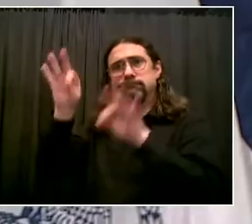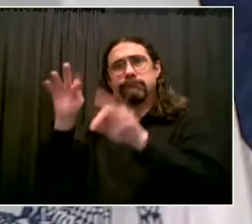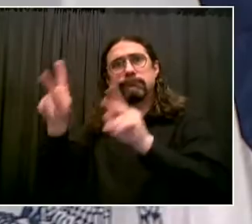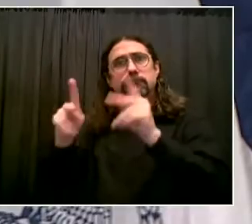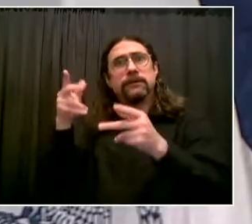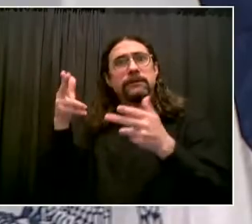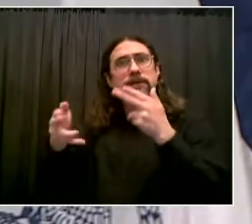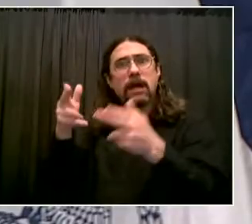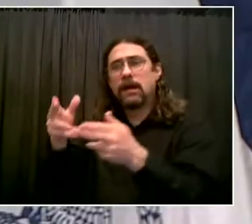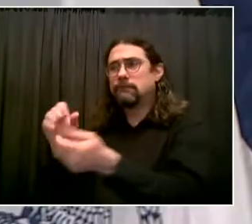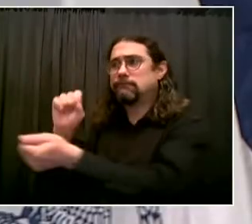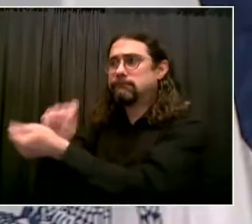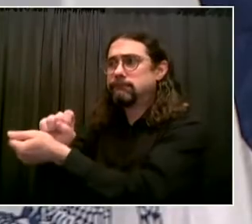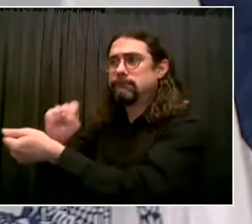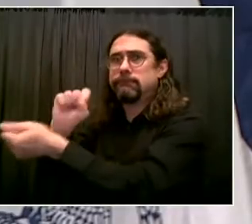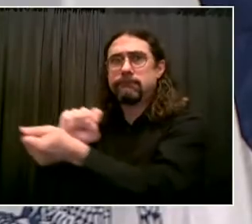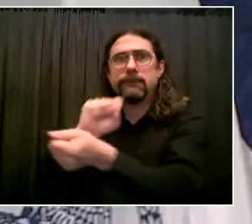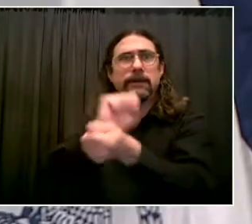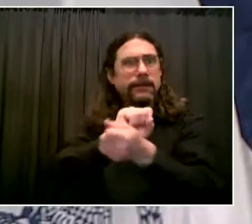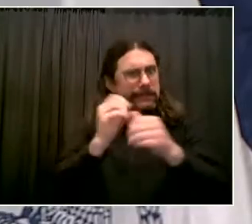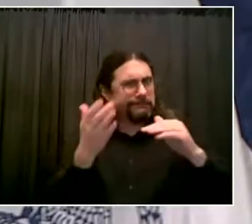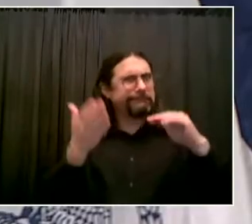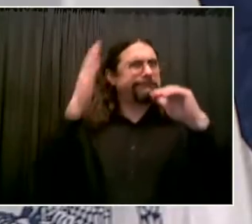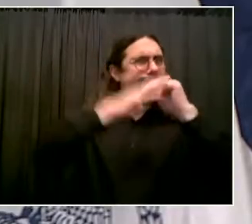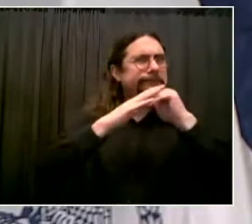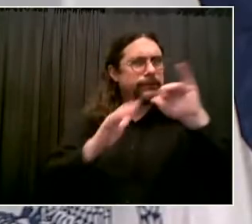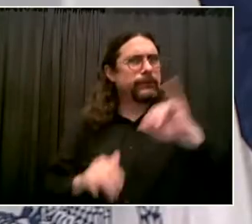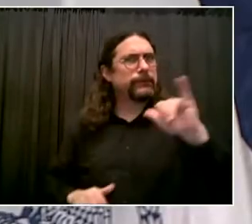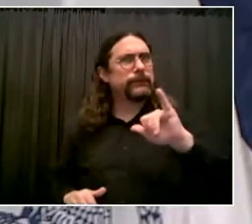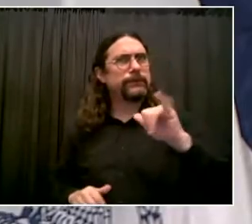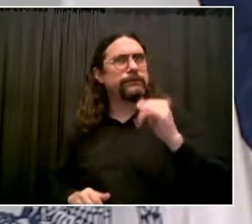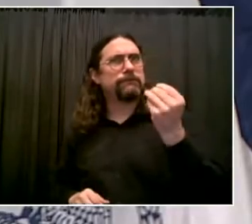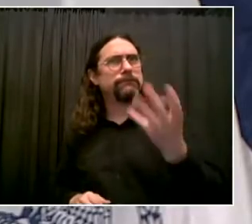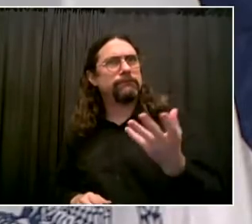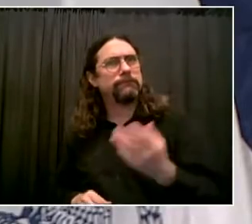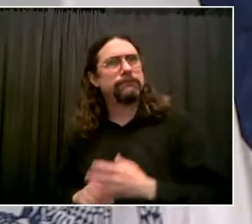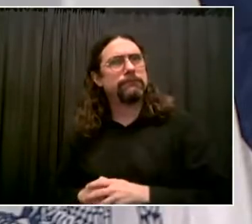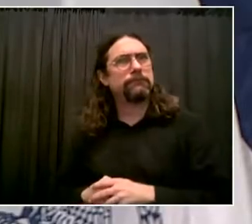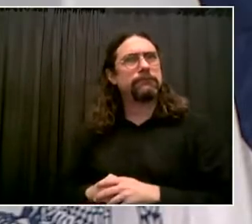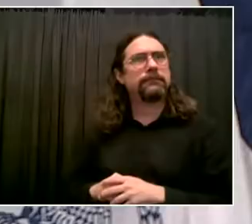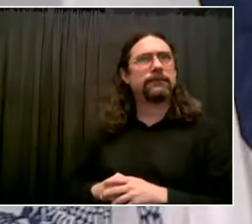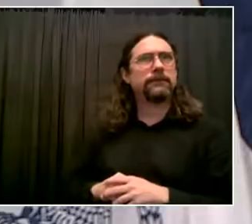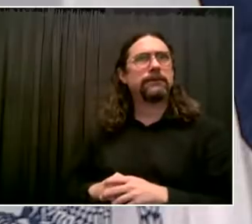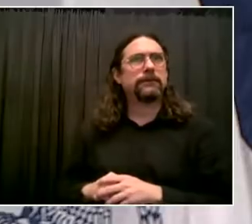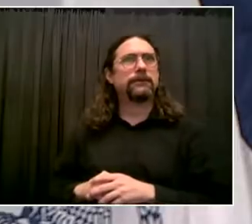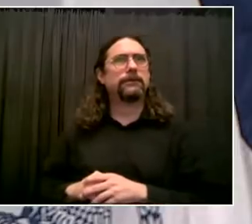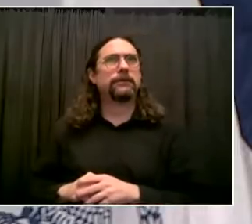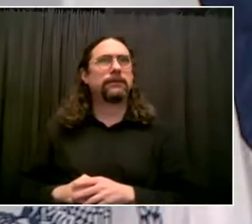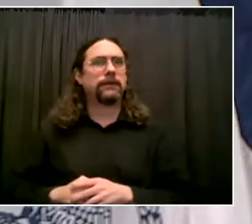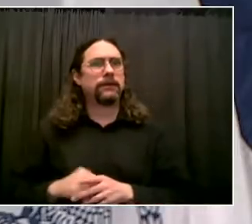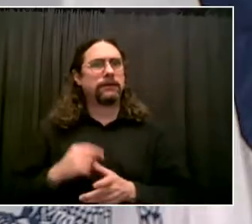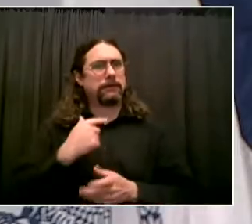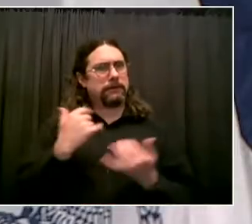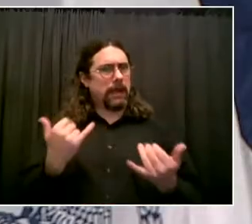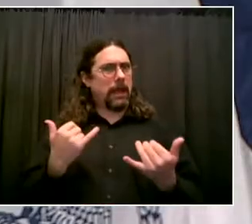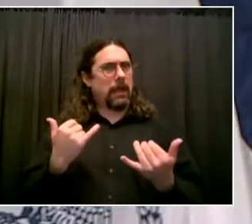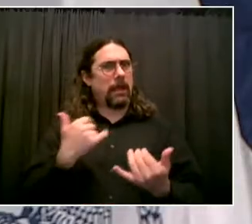LOT MORE WORK BEING DONE, THIS IS WHAT CHIEF IS BEEN TALKING ABOUTBR, INGING